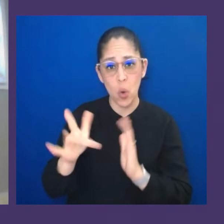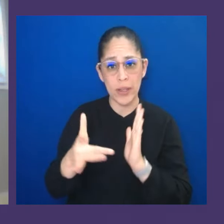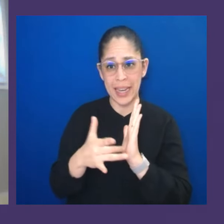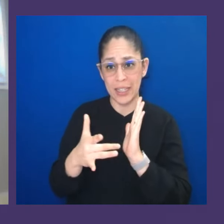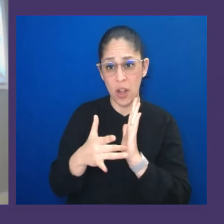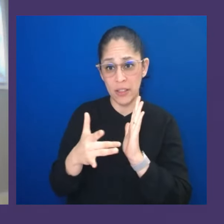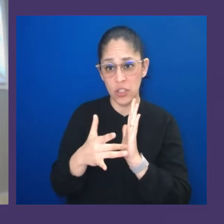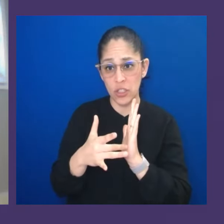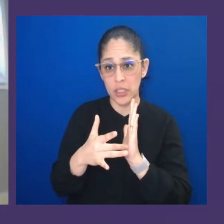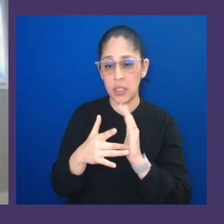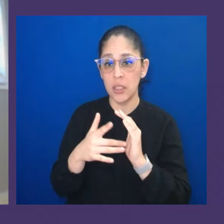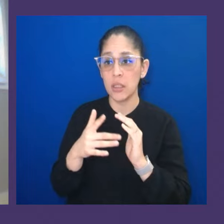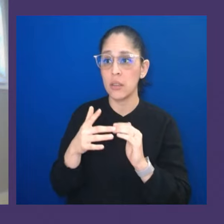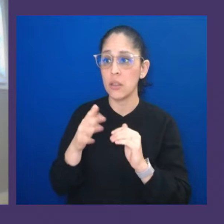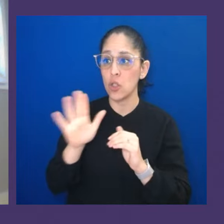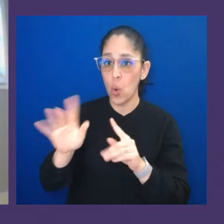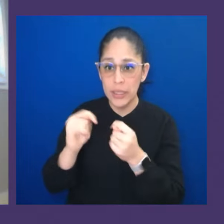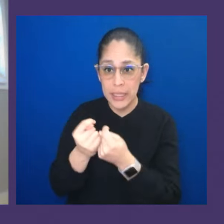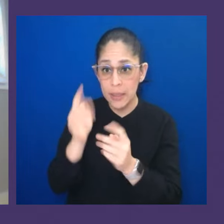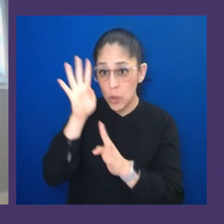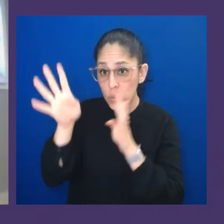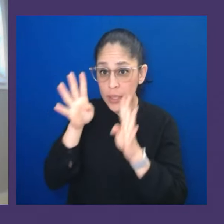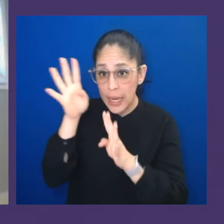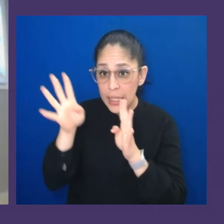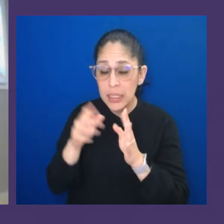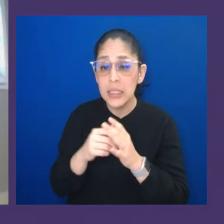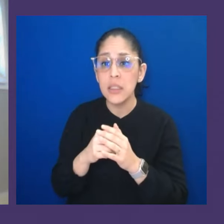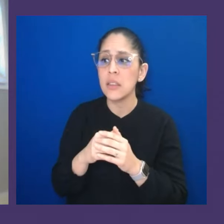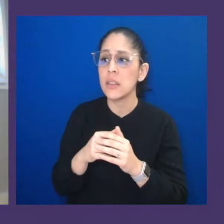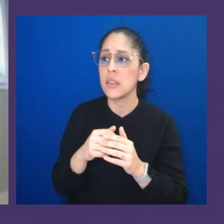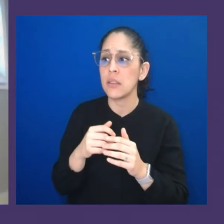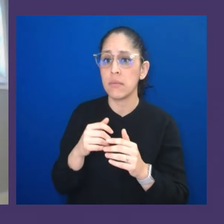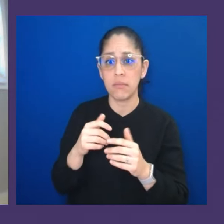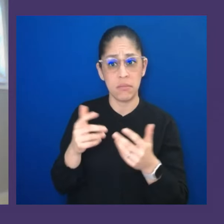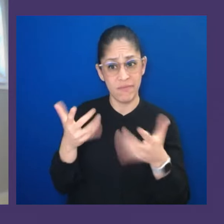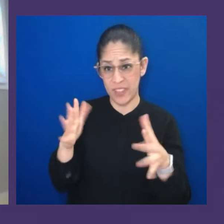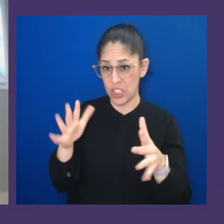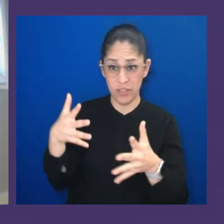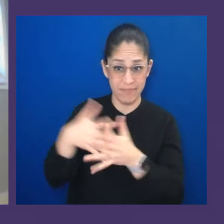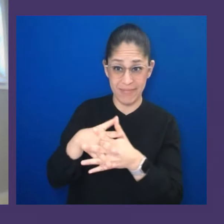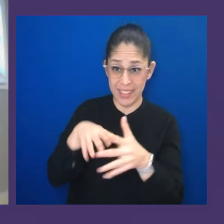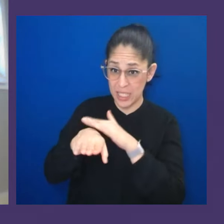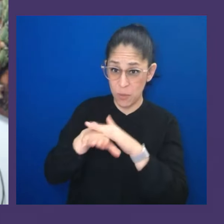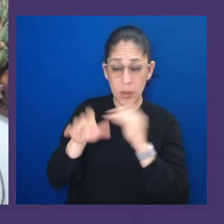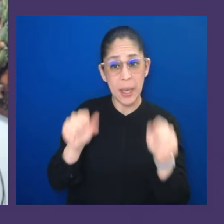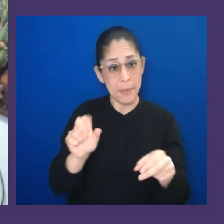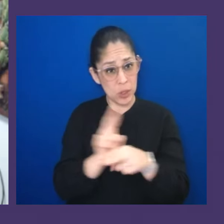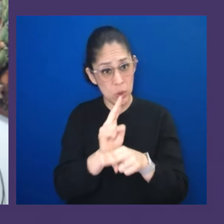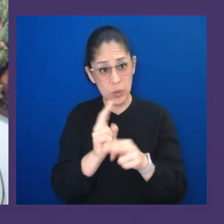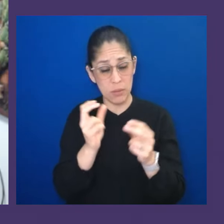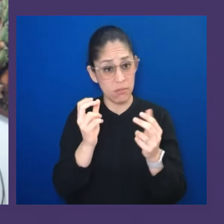your team create are accessible and usable by others?